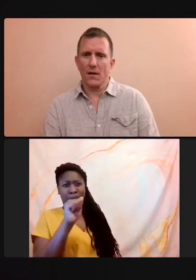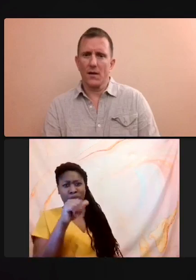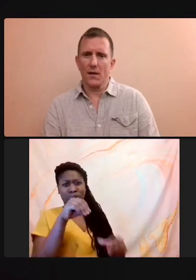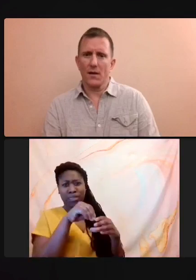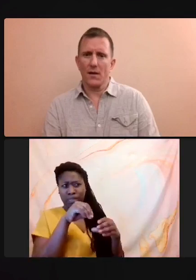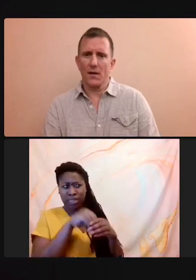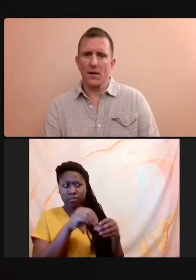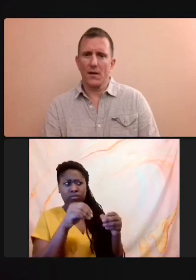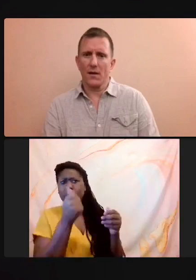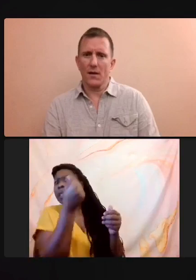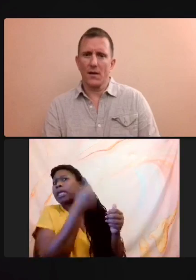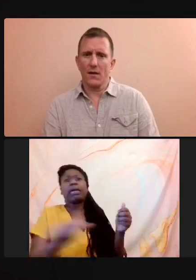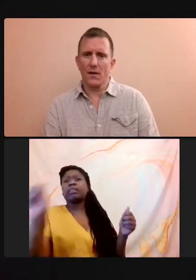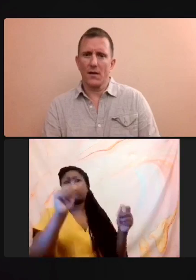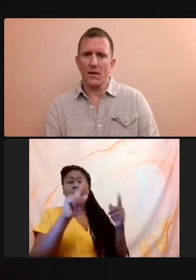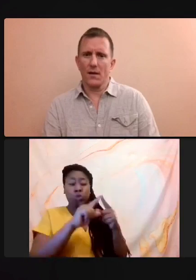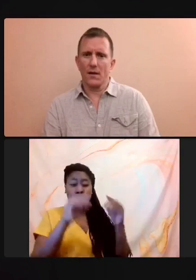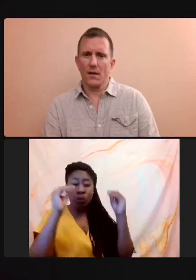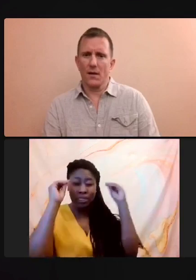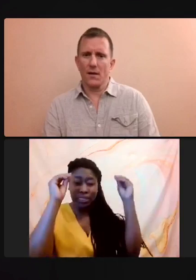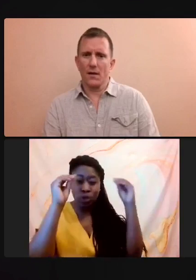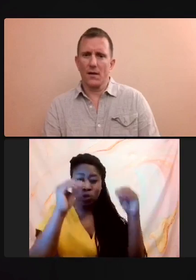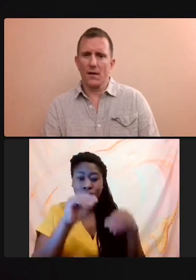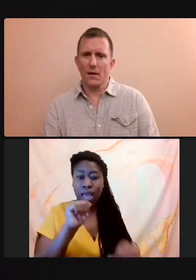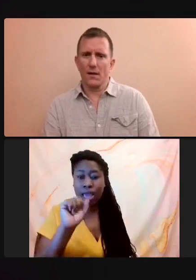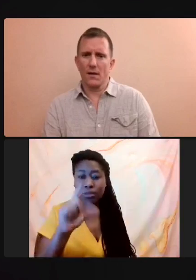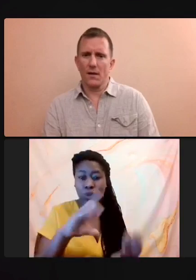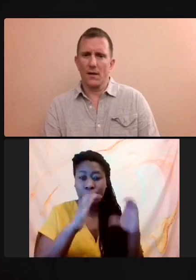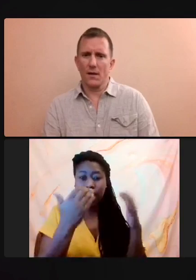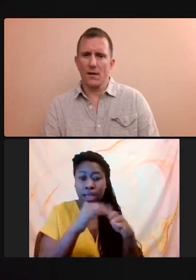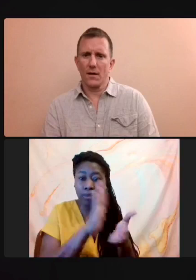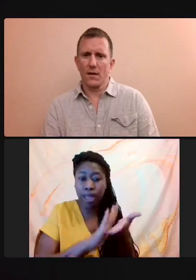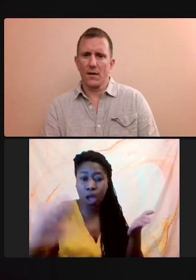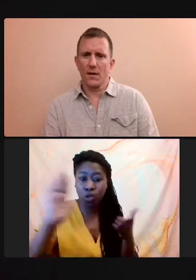And you do oftentimes just see people who kind of take a backseat approach